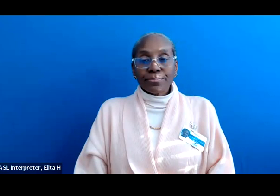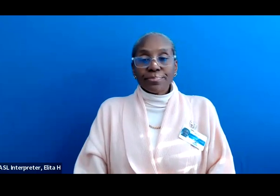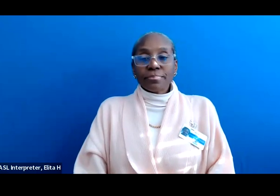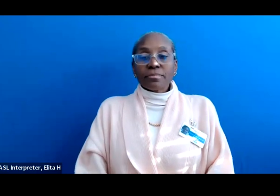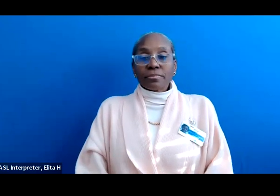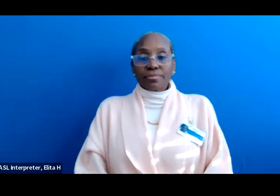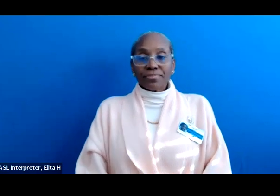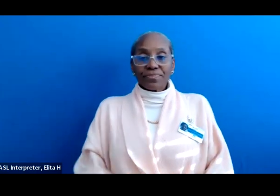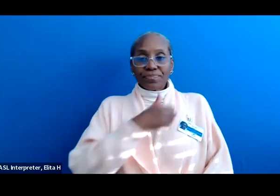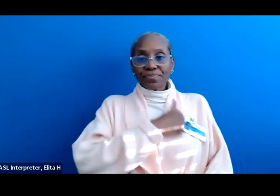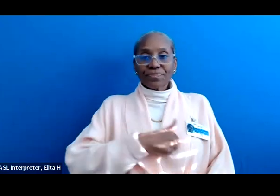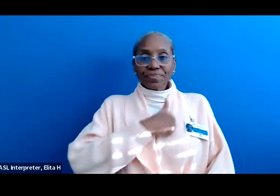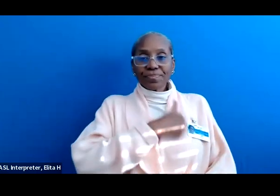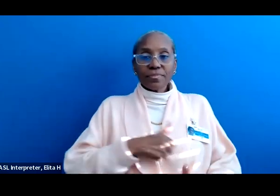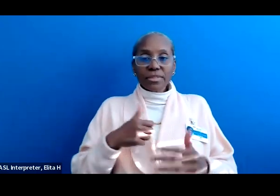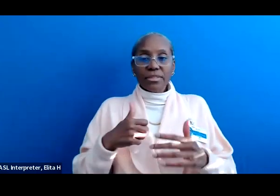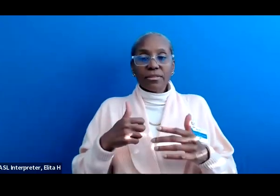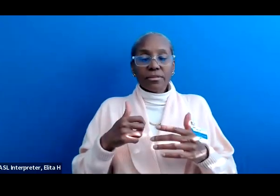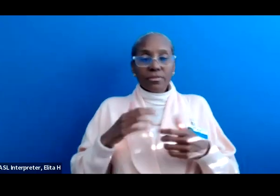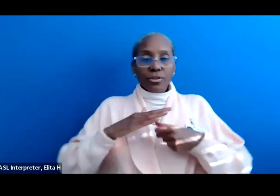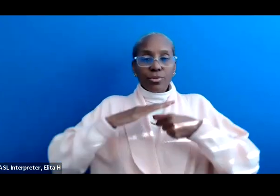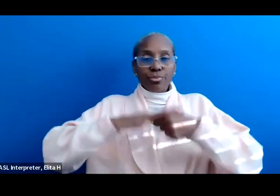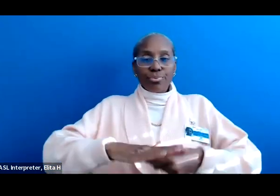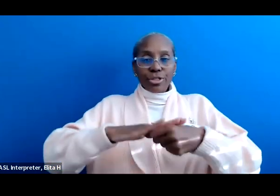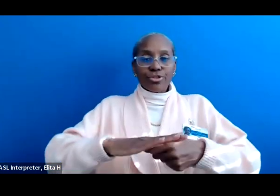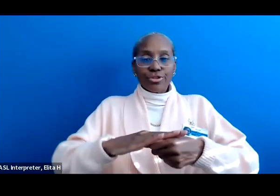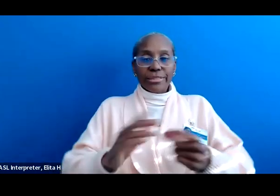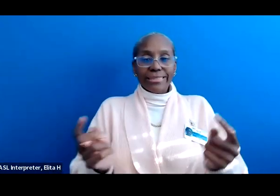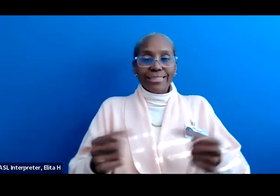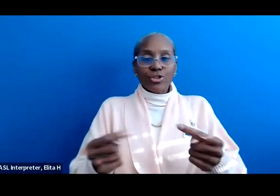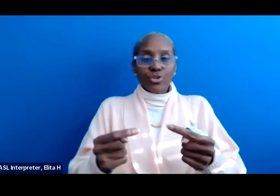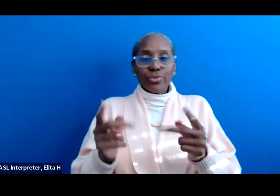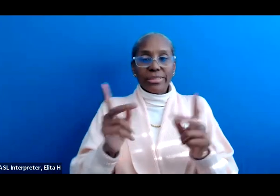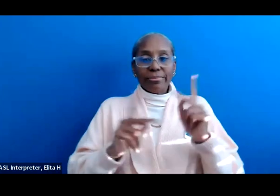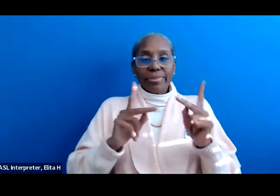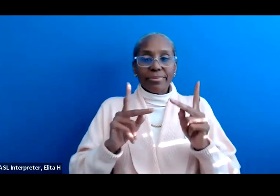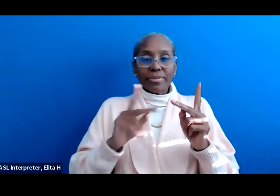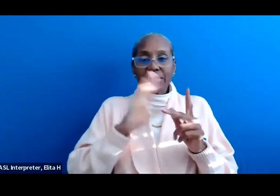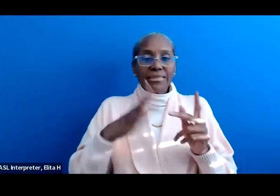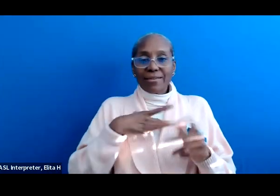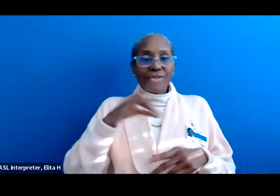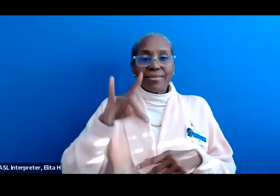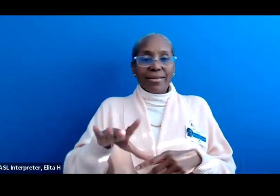I'm sorry to say, in pressure injury, people always never like the